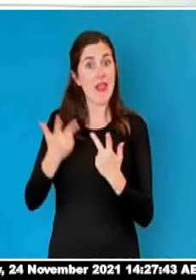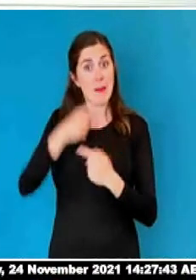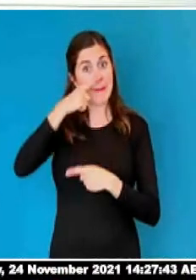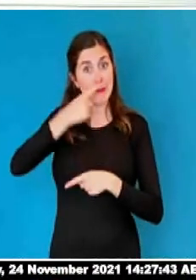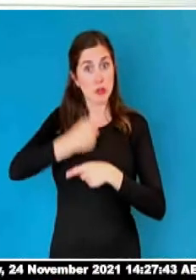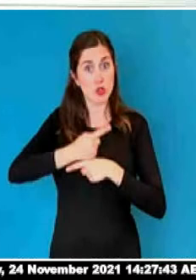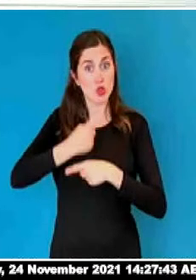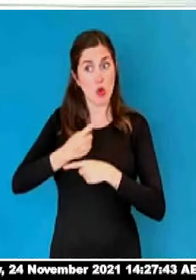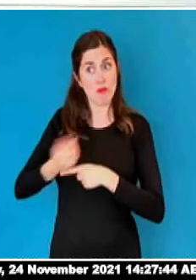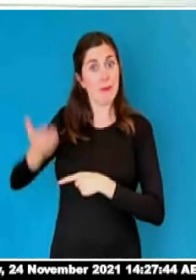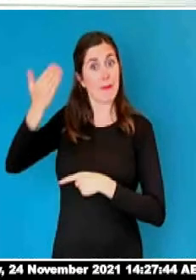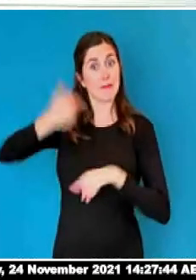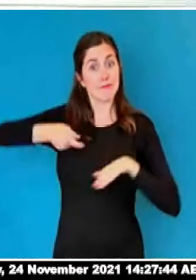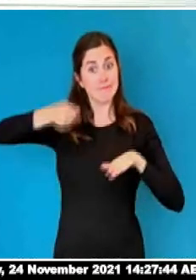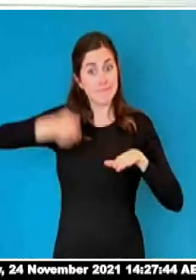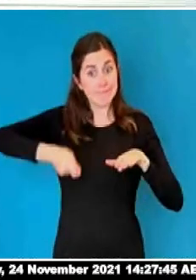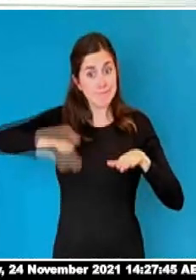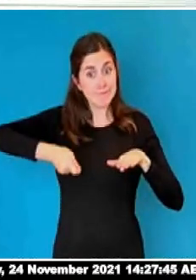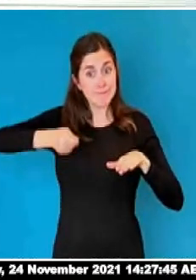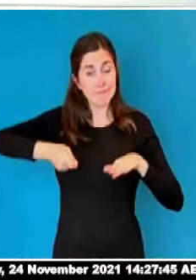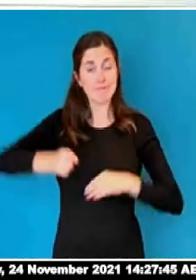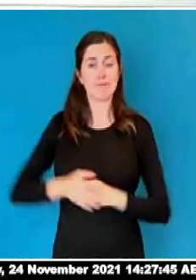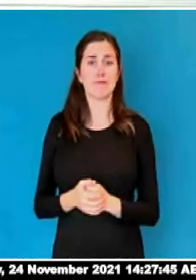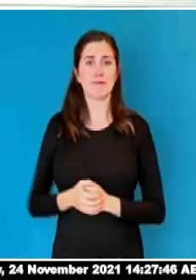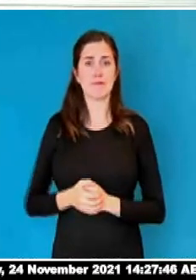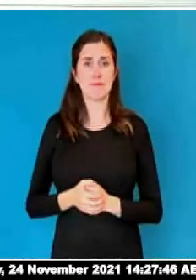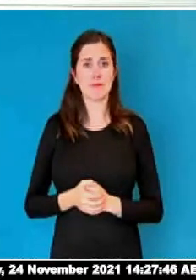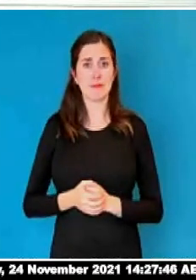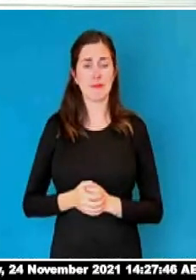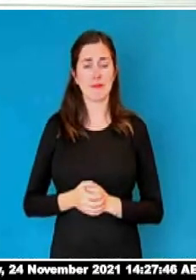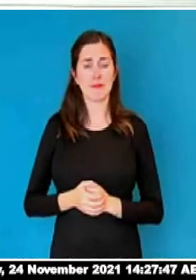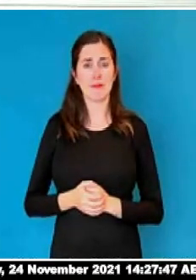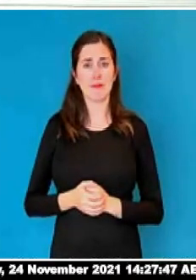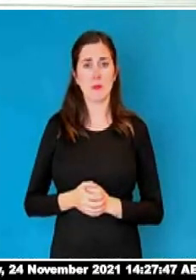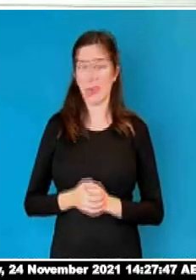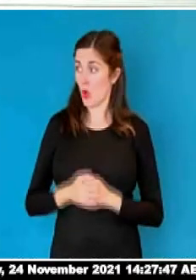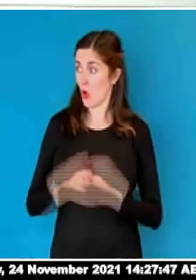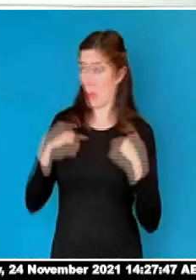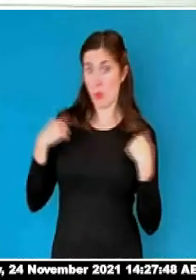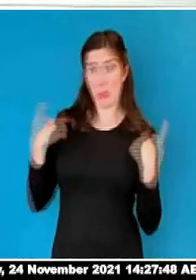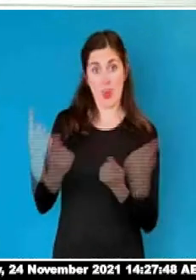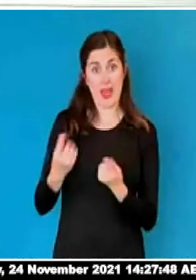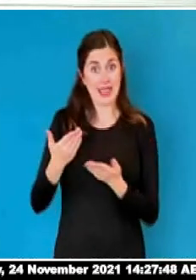that some witnesses might be putting, it is not a position that we in Safe Work Australia